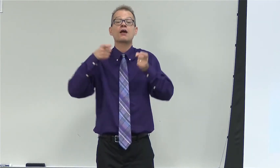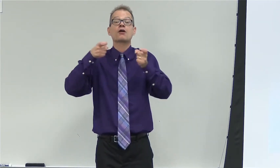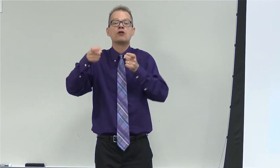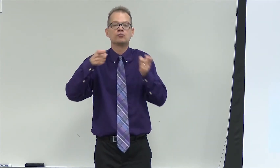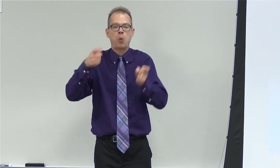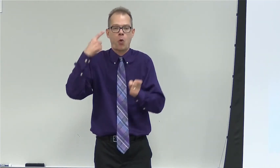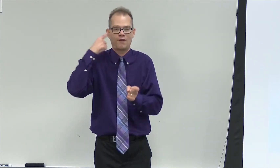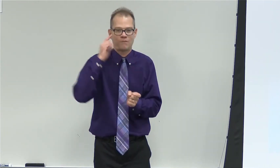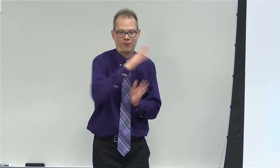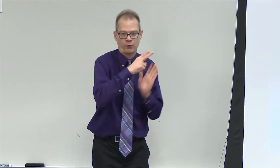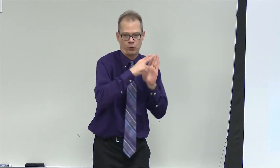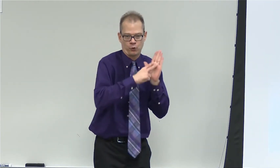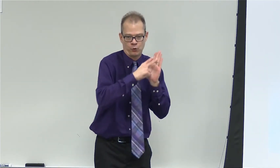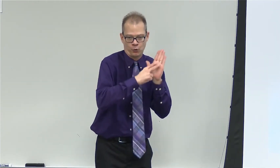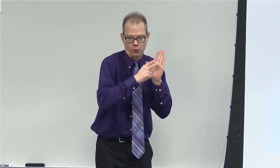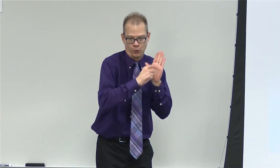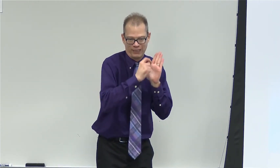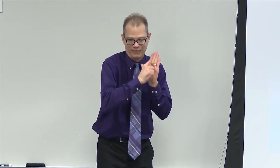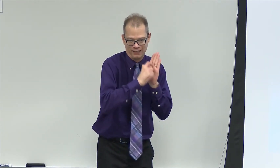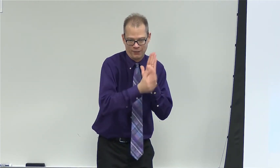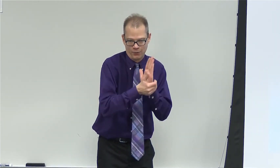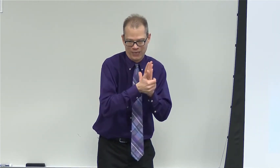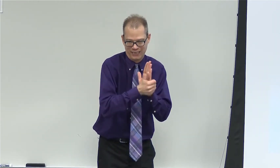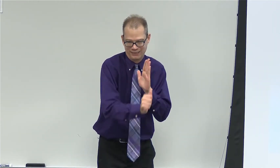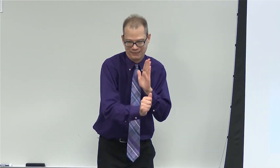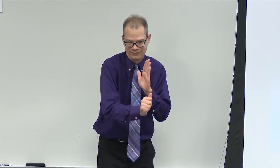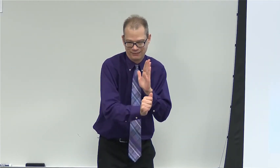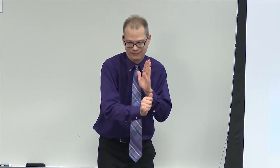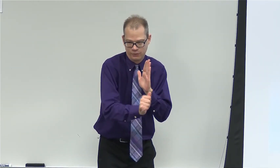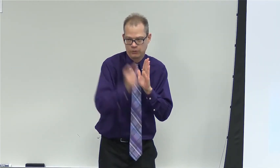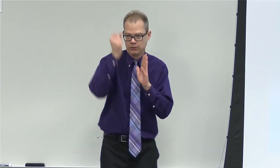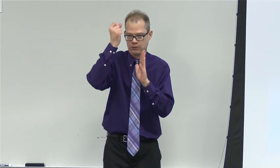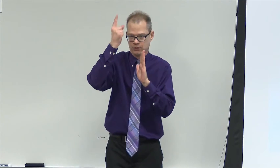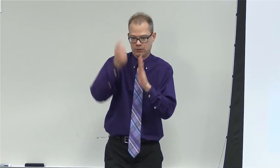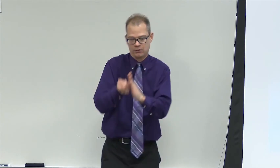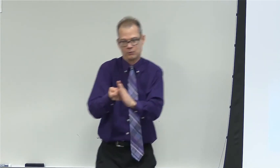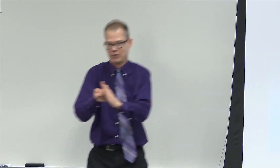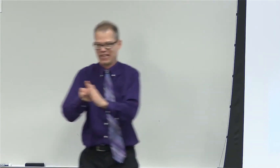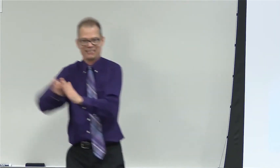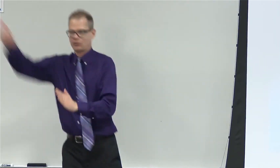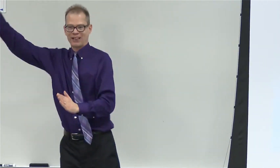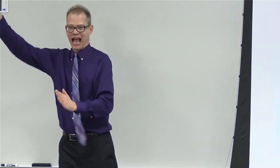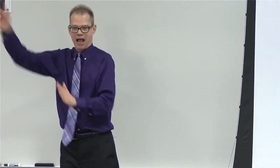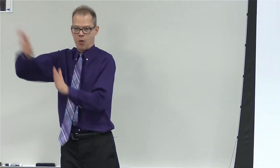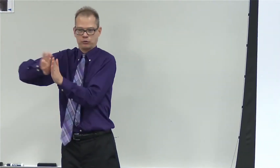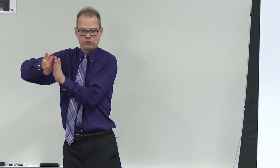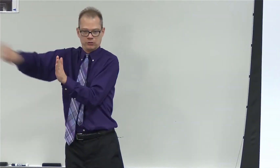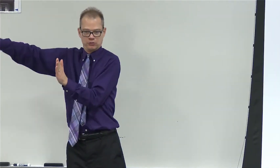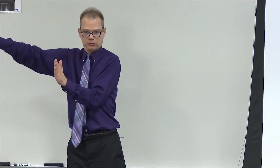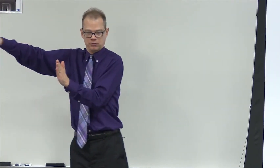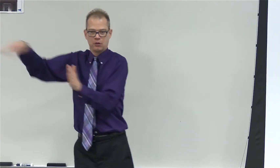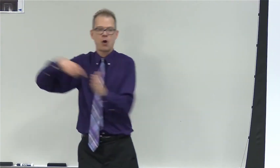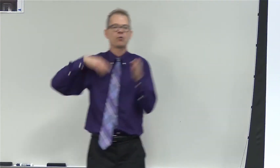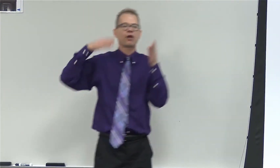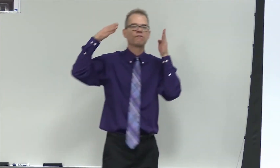So now more interesting-- we controlled for their reading and writing skills. We took that part out completely